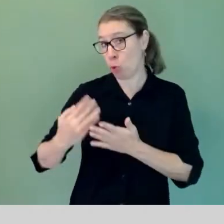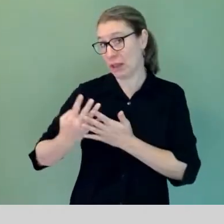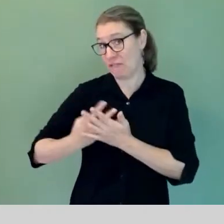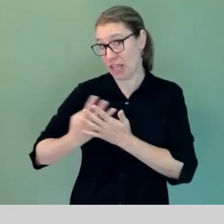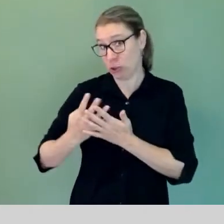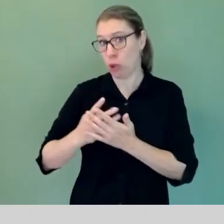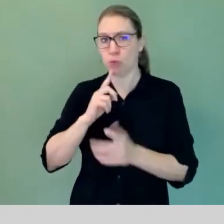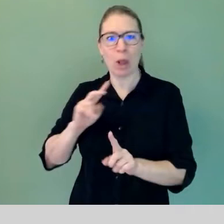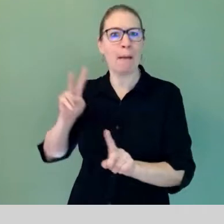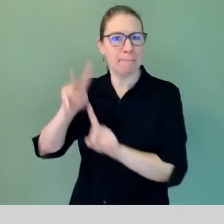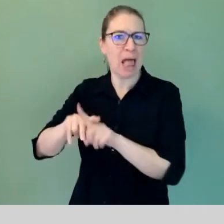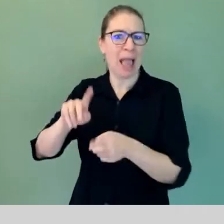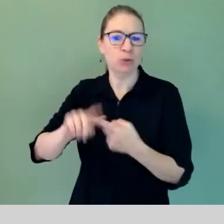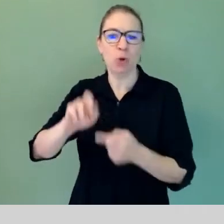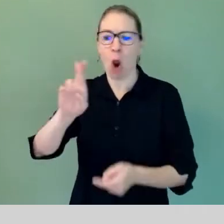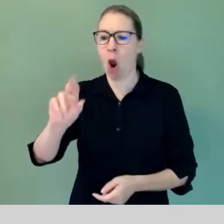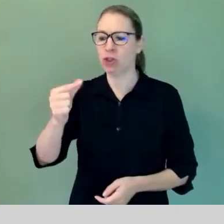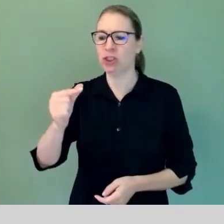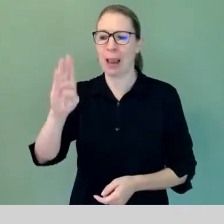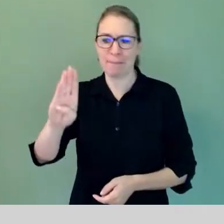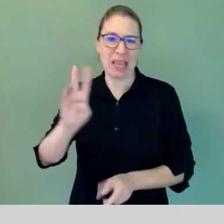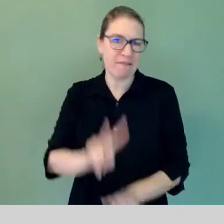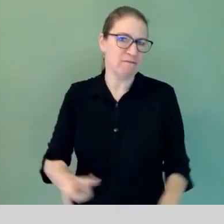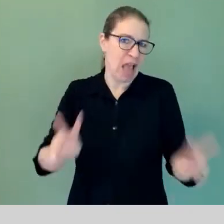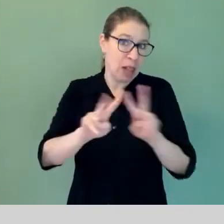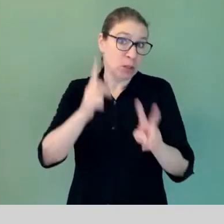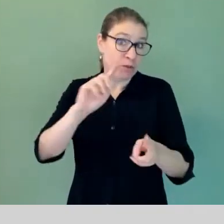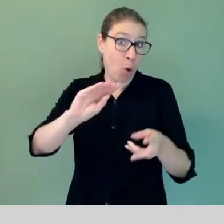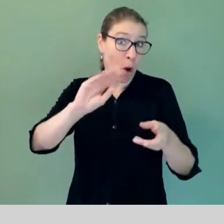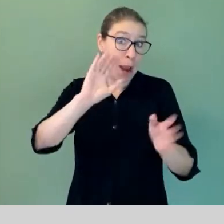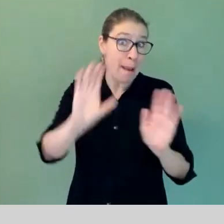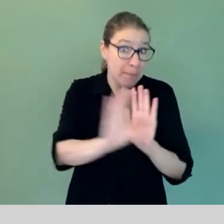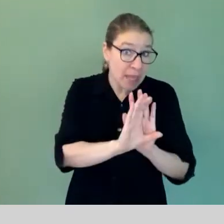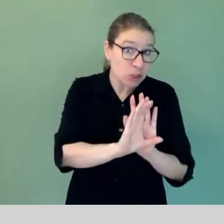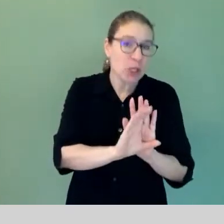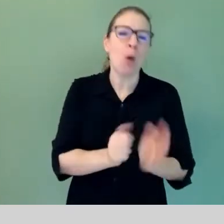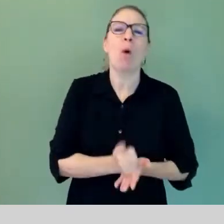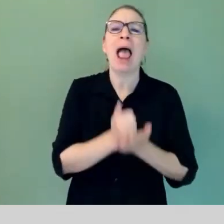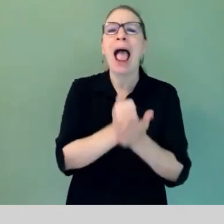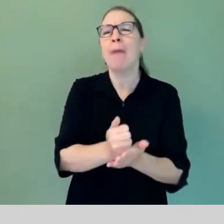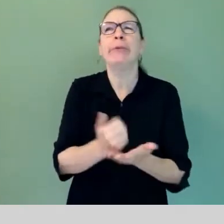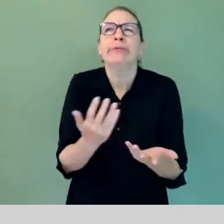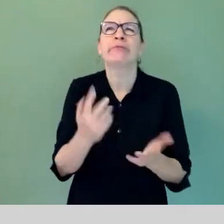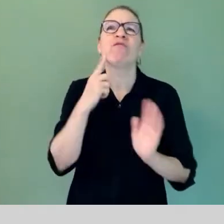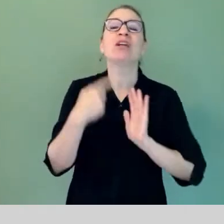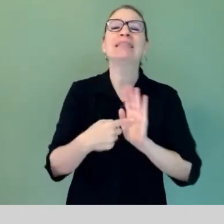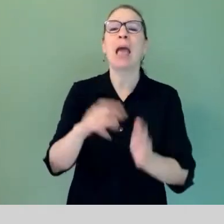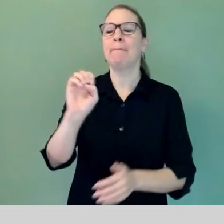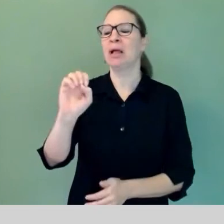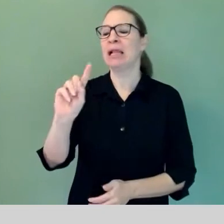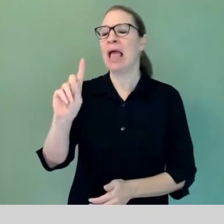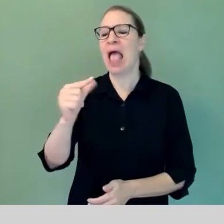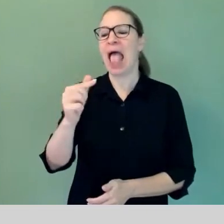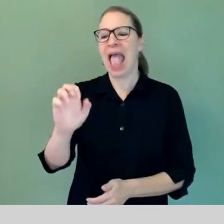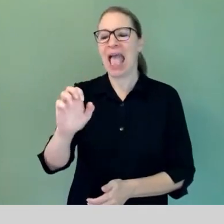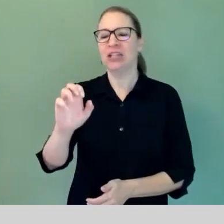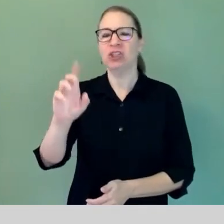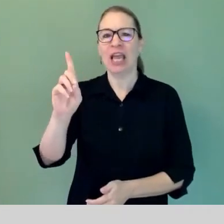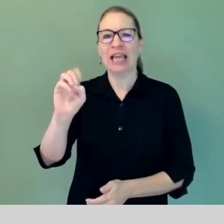to those kinds of filters apply to these RGB values for an image. They'll help you do things like edge detection.